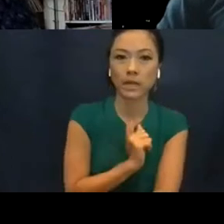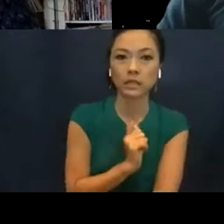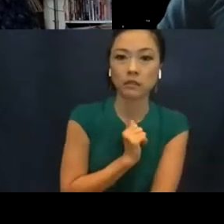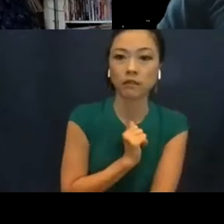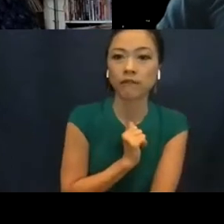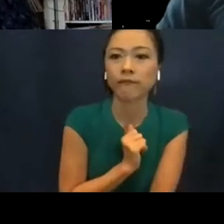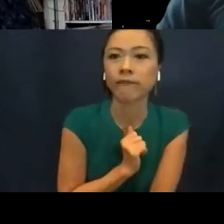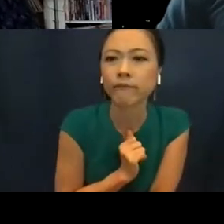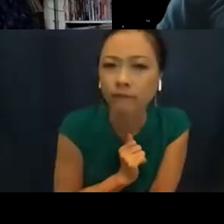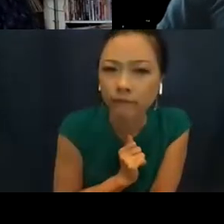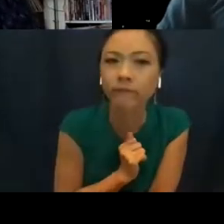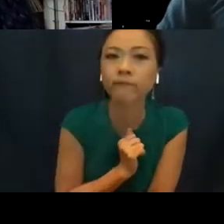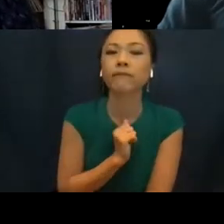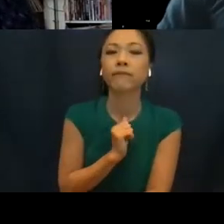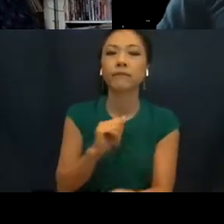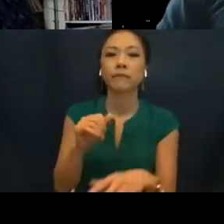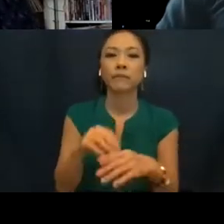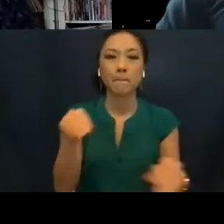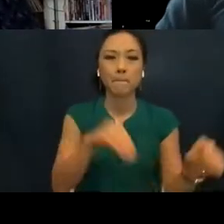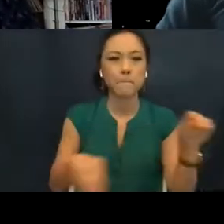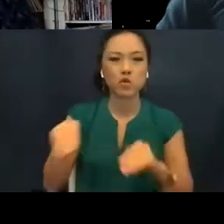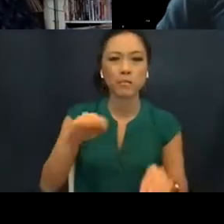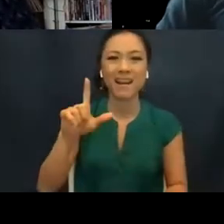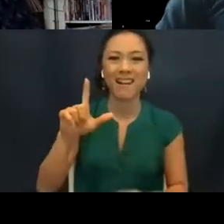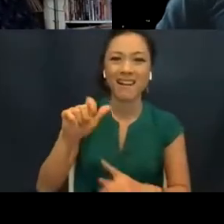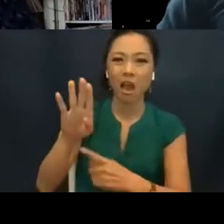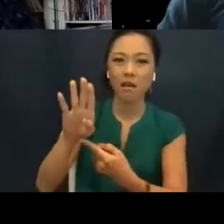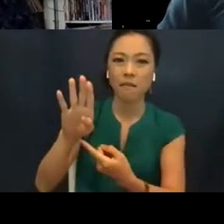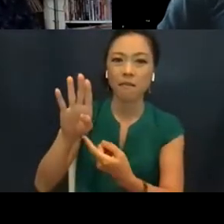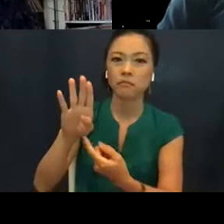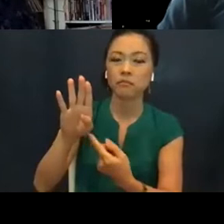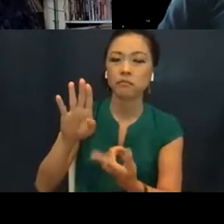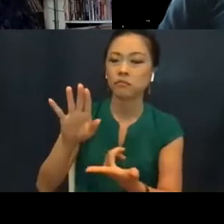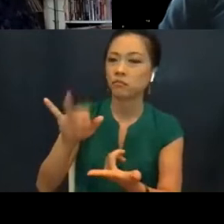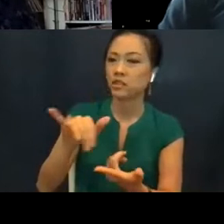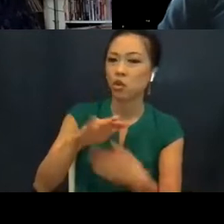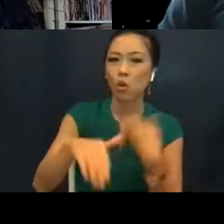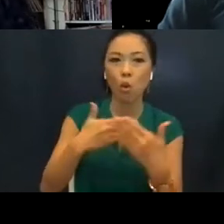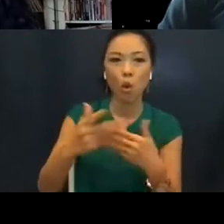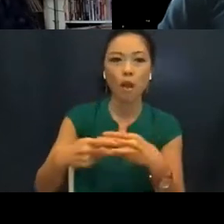lab, I work with people and it is all about collaboration and we said it in